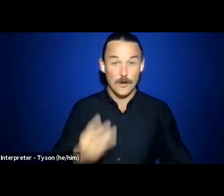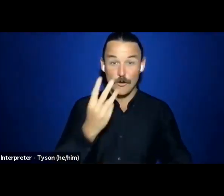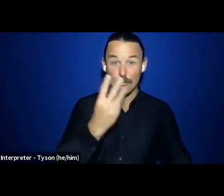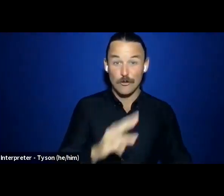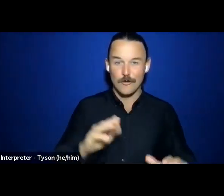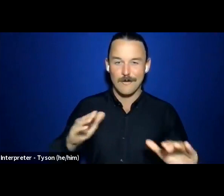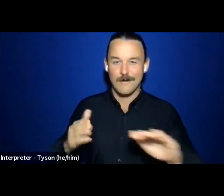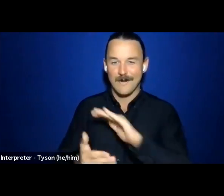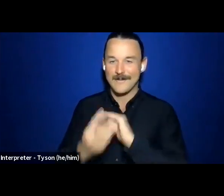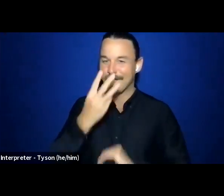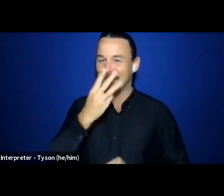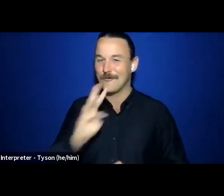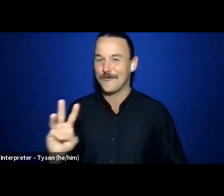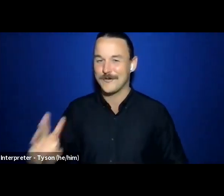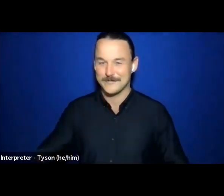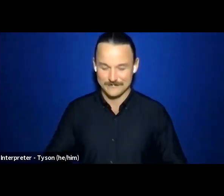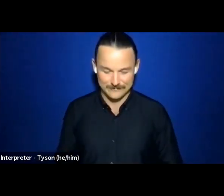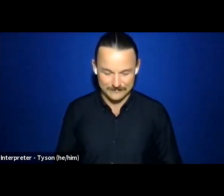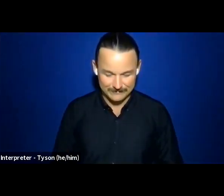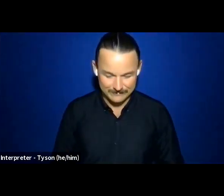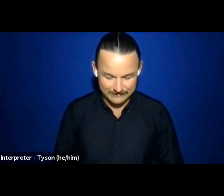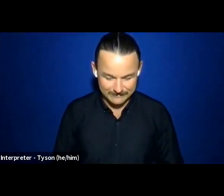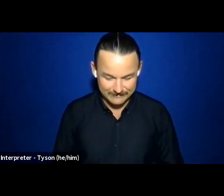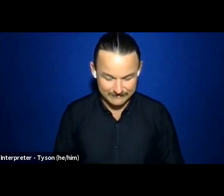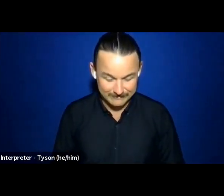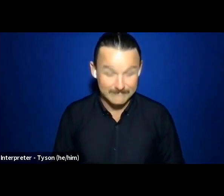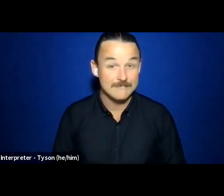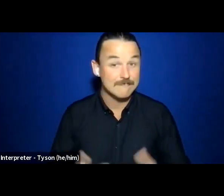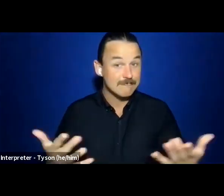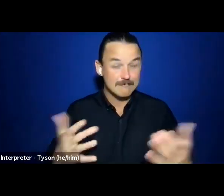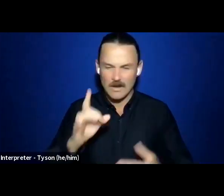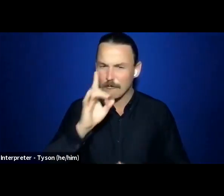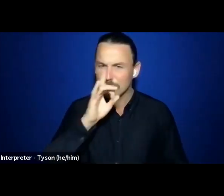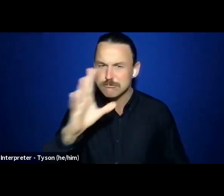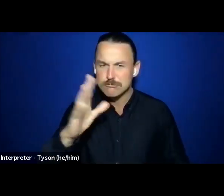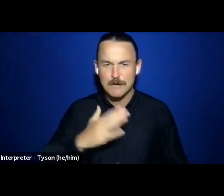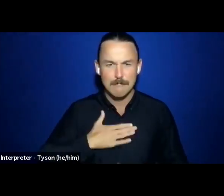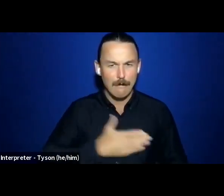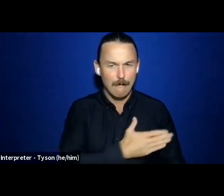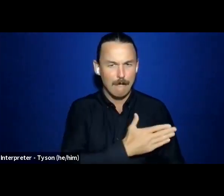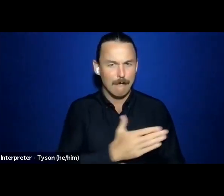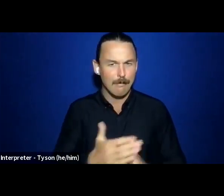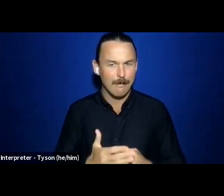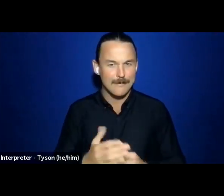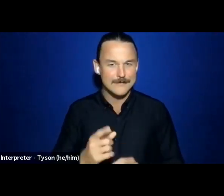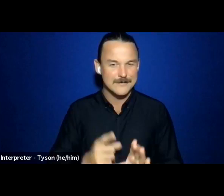Australia's. is 30 under 30 30 under 30. Coincidentally, in my final year Coincidentally, in my final